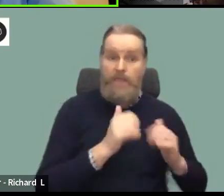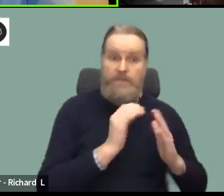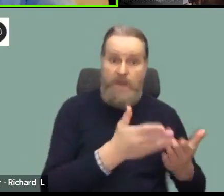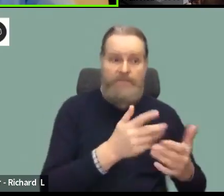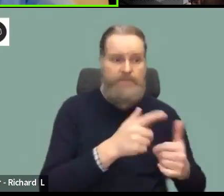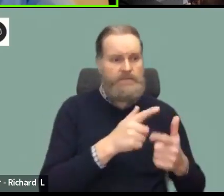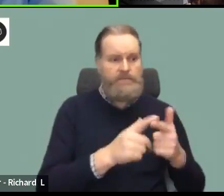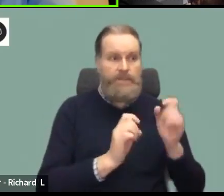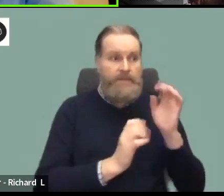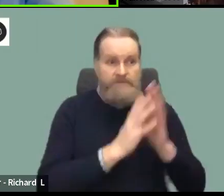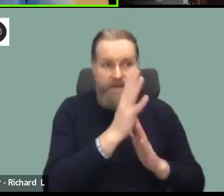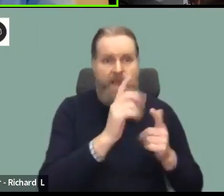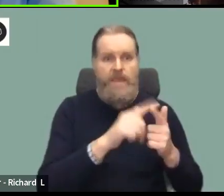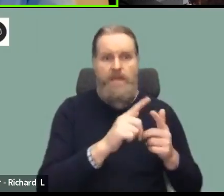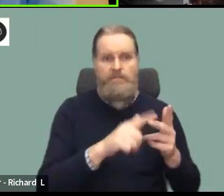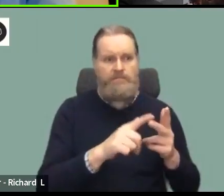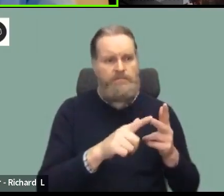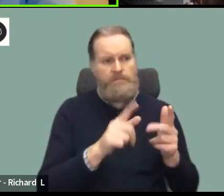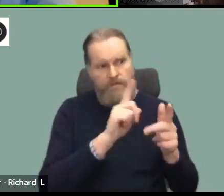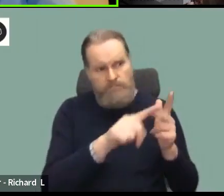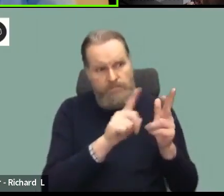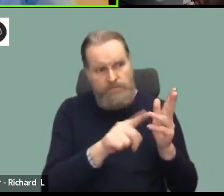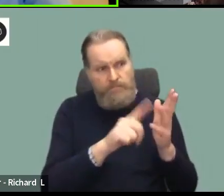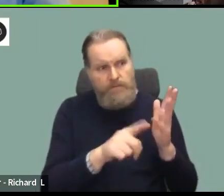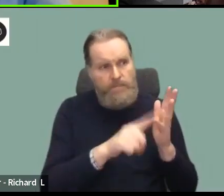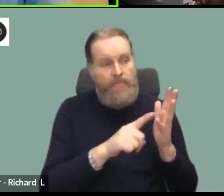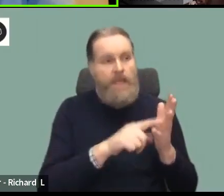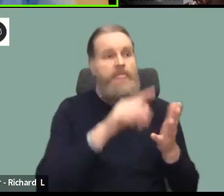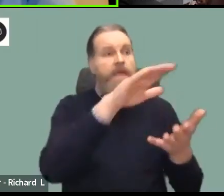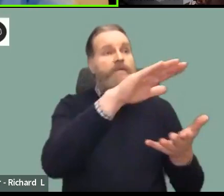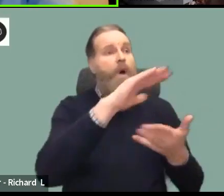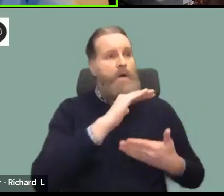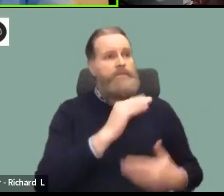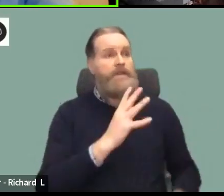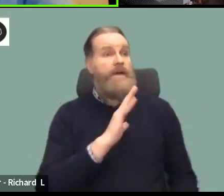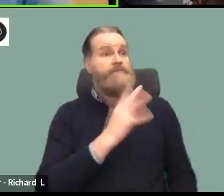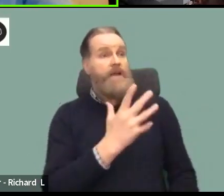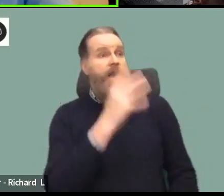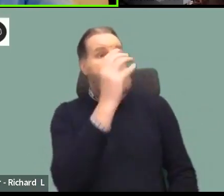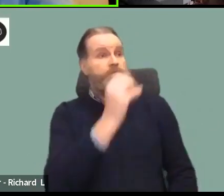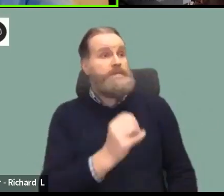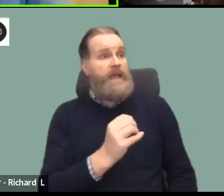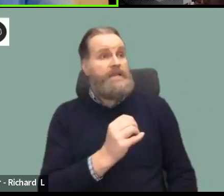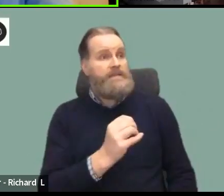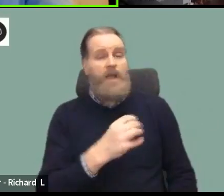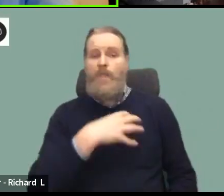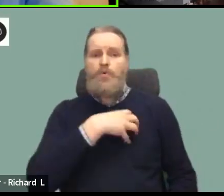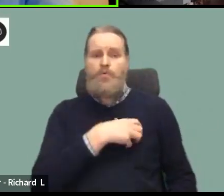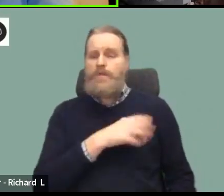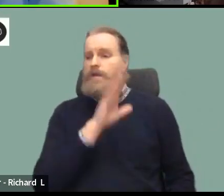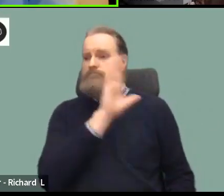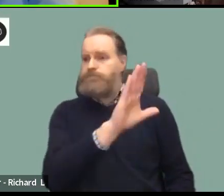So the health Service, education the fire brigade union service en offered in the region of 5%, and they've been rejected in. org and they've been rejected in all cases and those Unions and